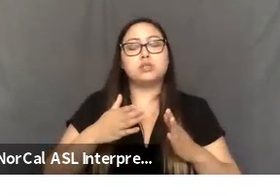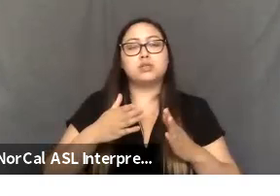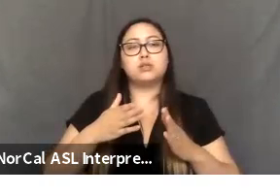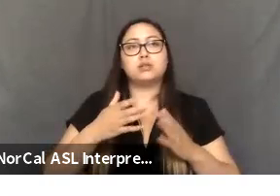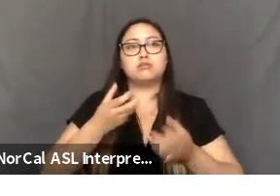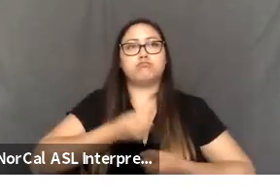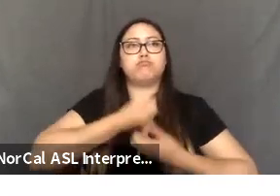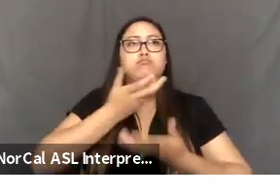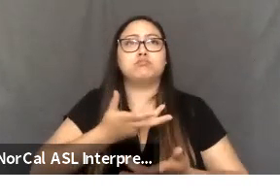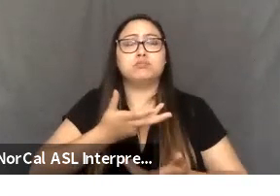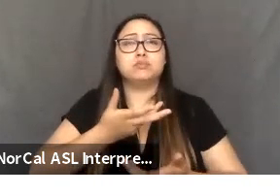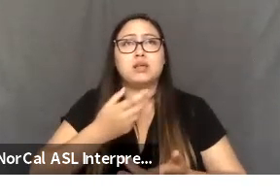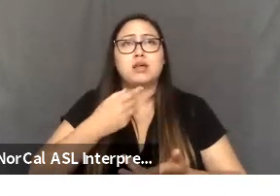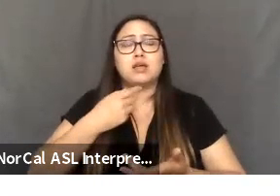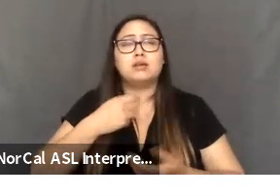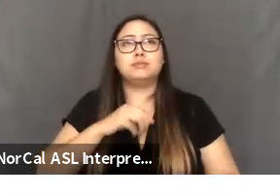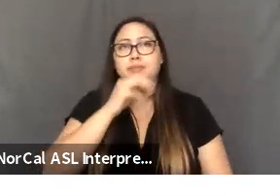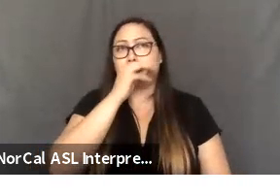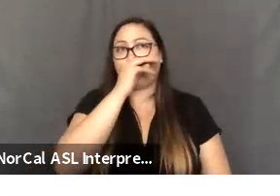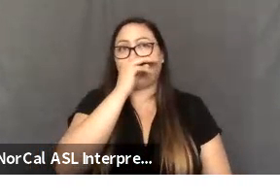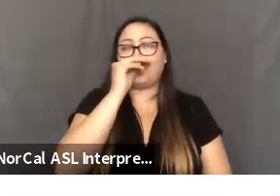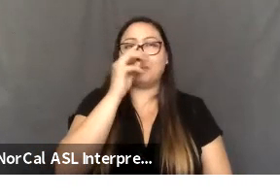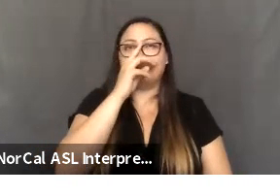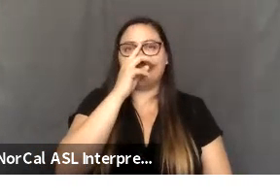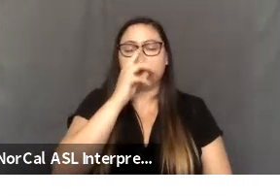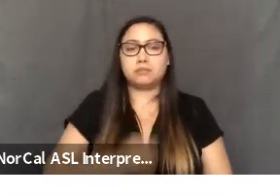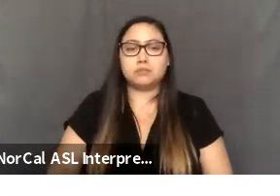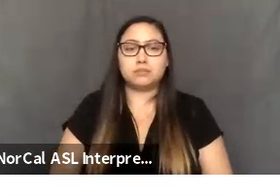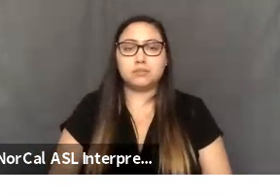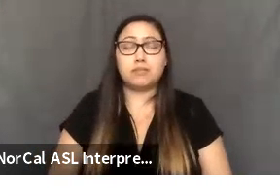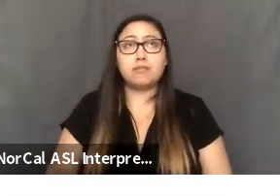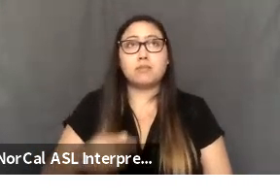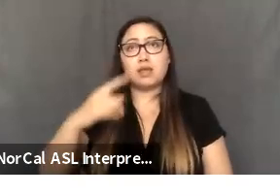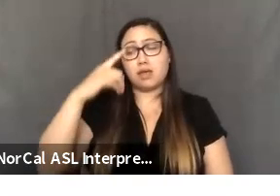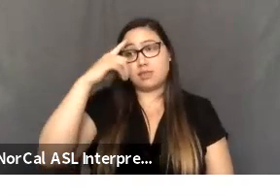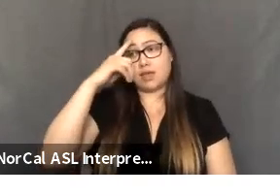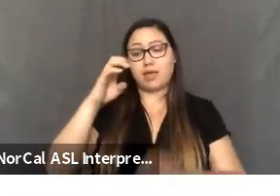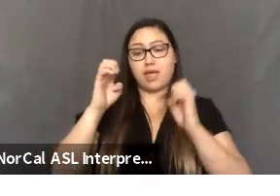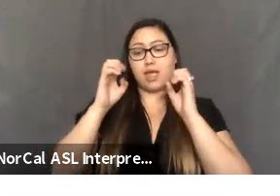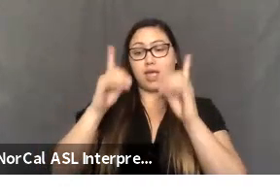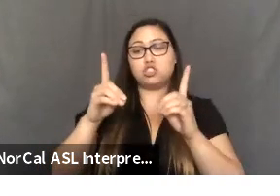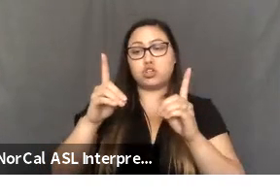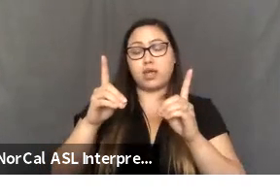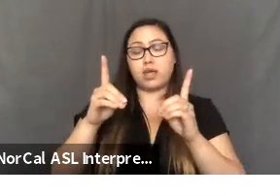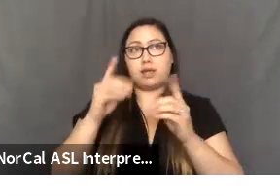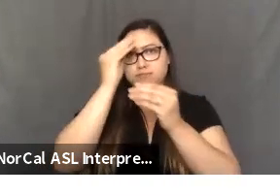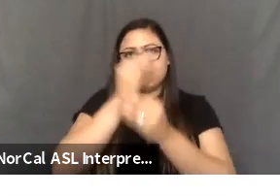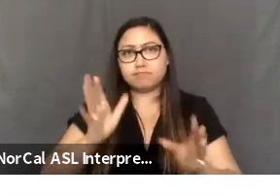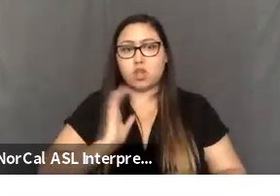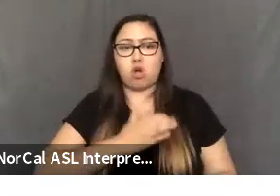most or, sorry I think educating and informing our staff that this is a new way of doing something,